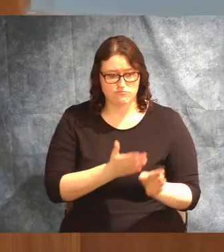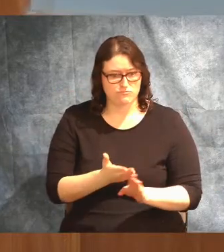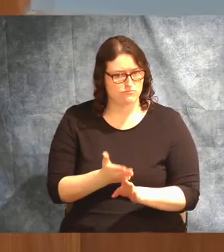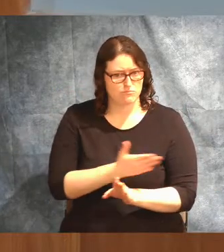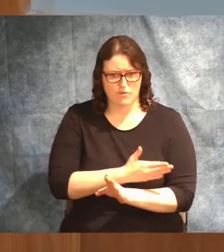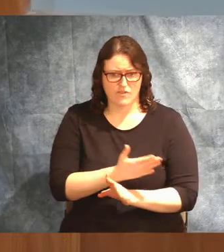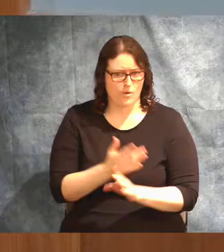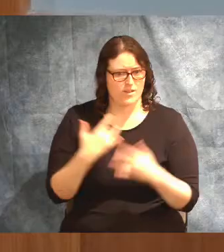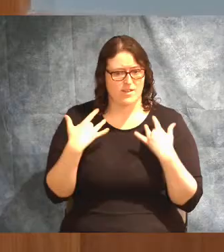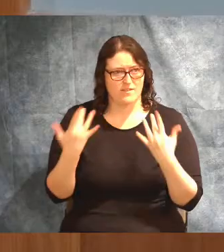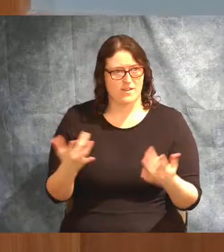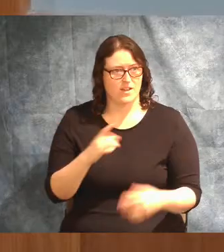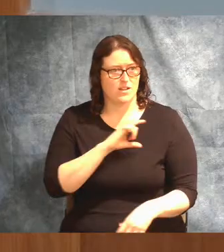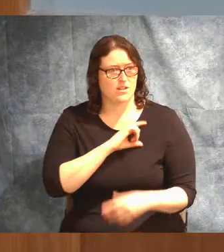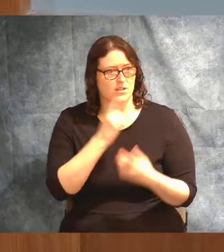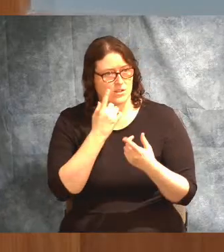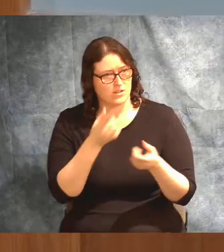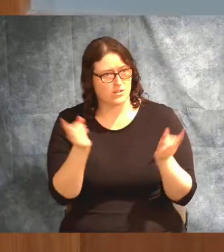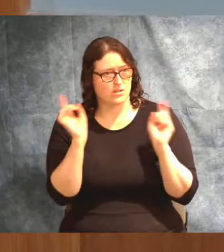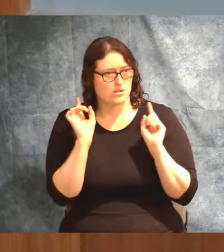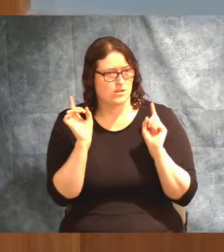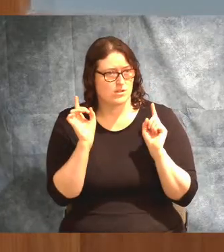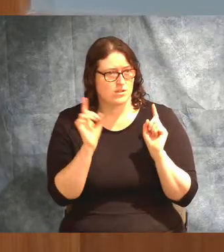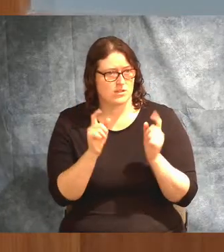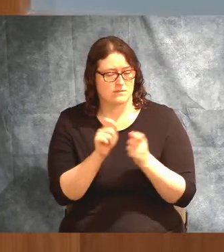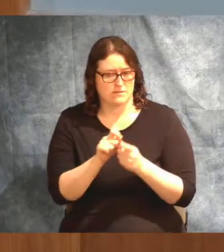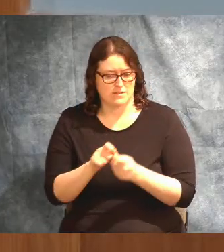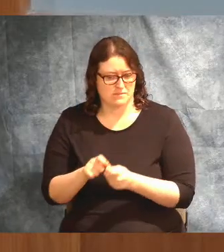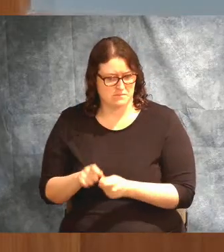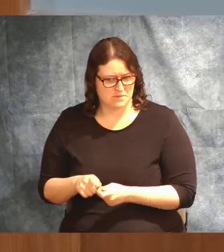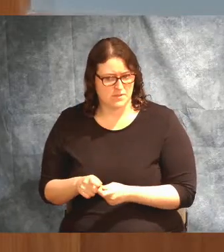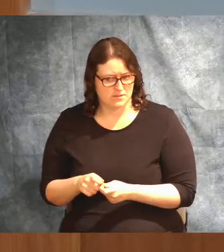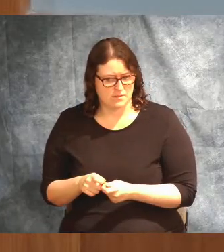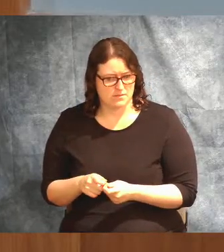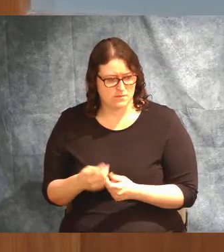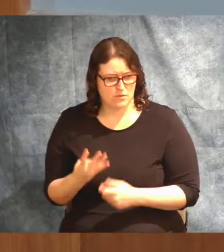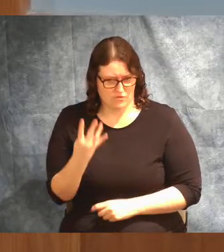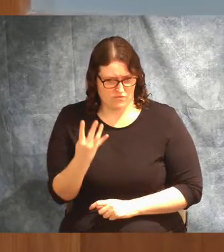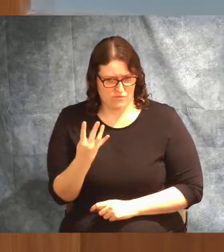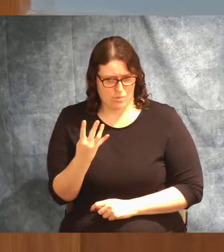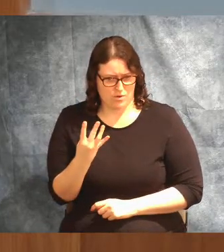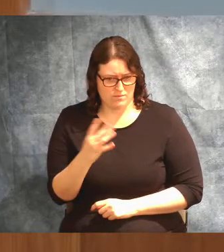The Sheriff's pulled the detail which we were required to have four officers. when we met with